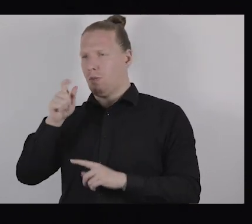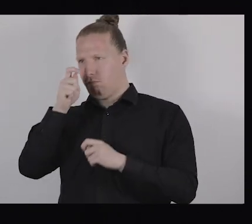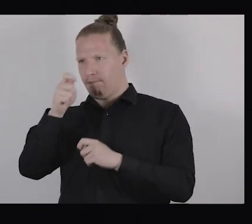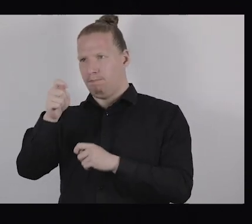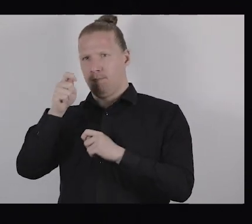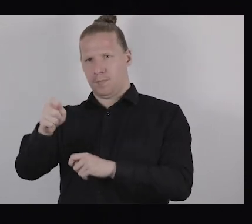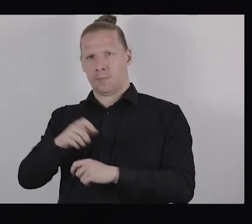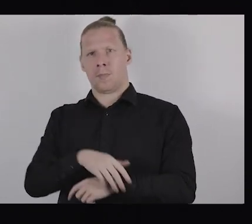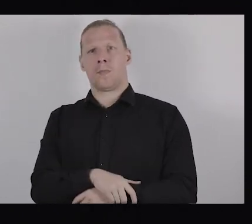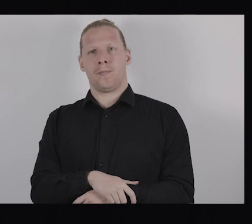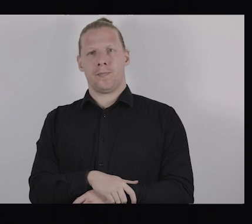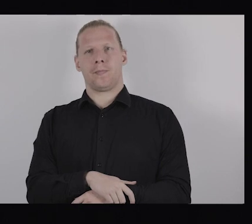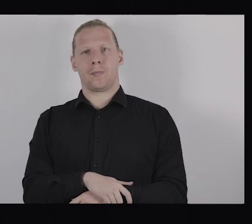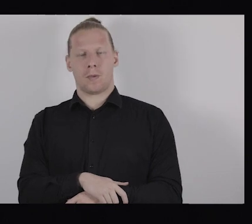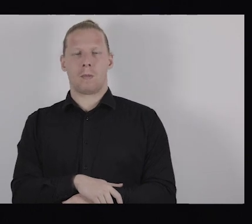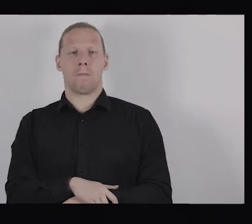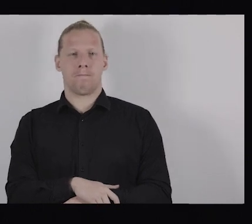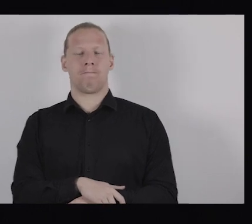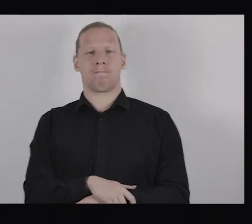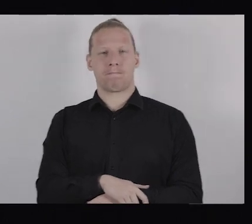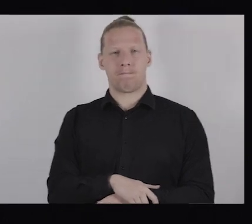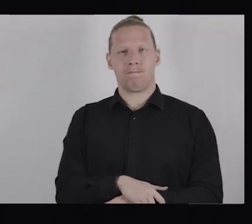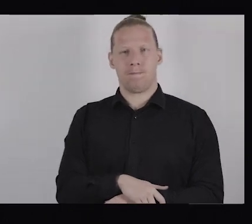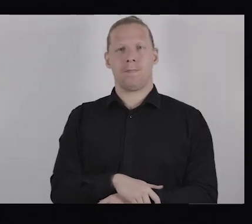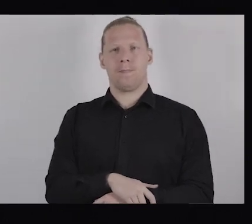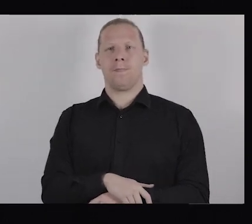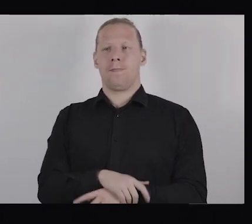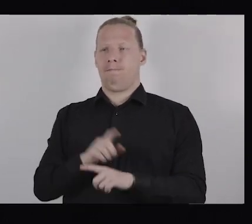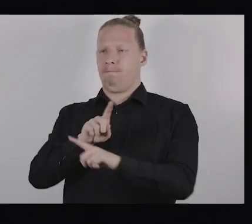I acknowledge the work you continue to do